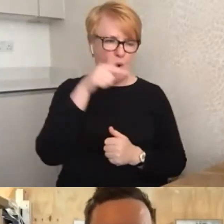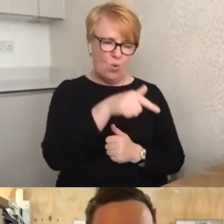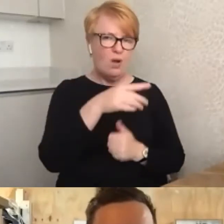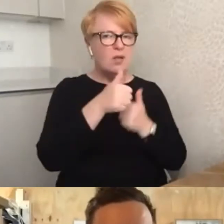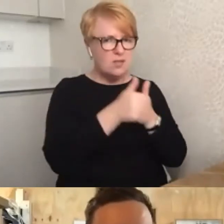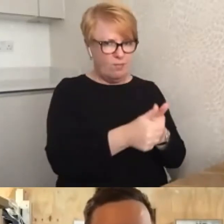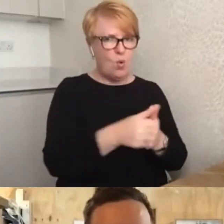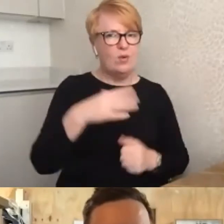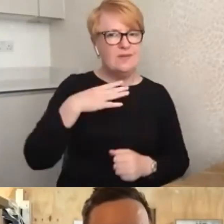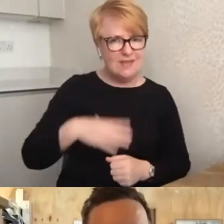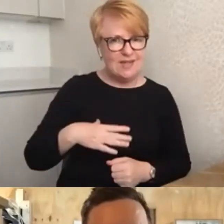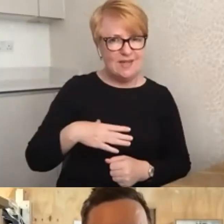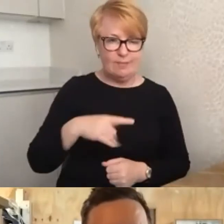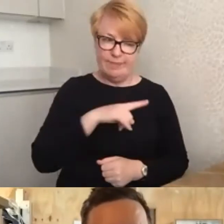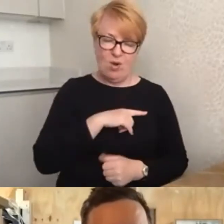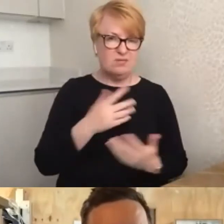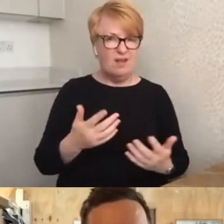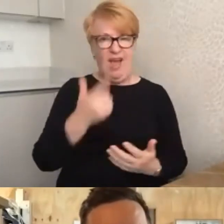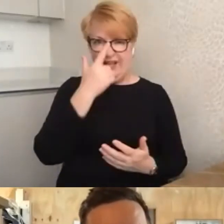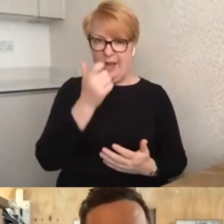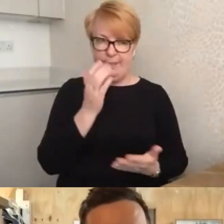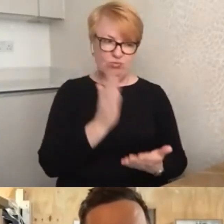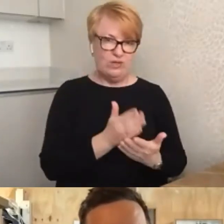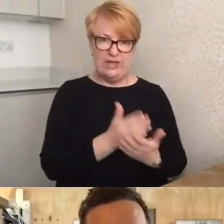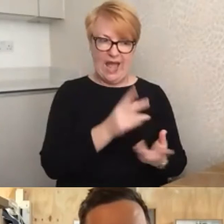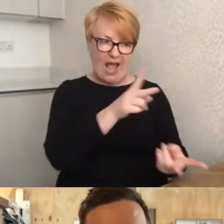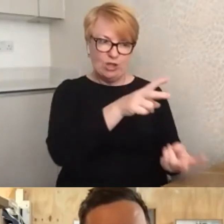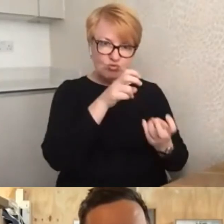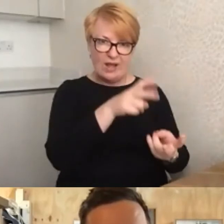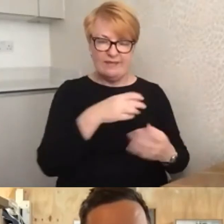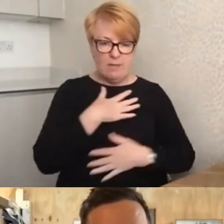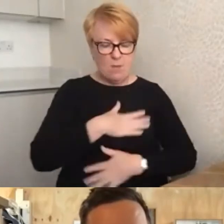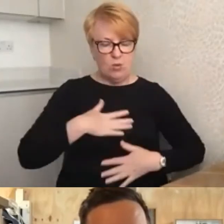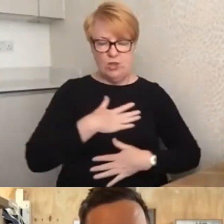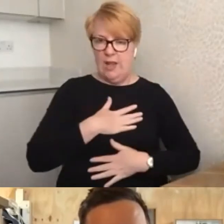that can be incredibly extractive and emotionally, sort of overwhelming.